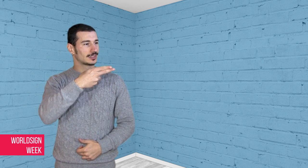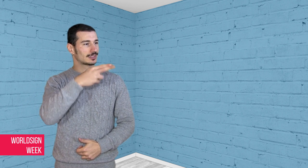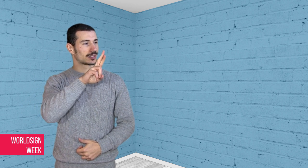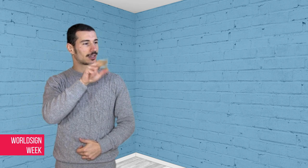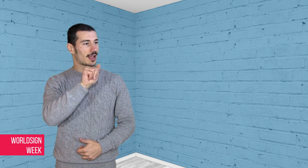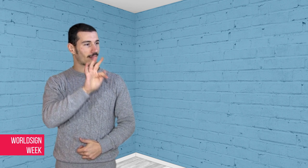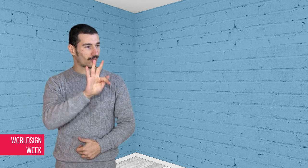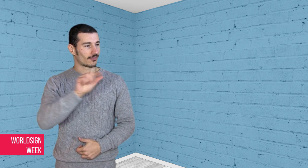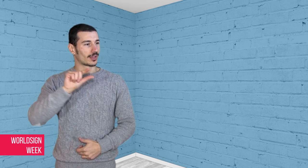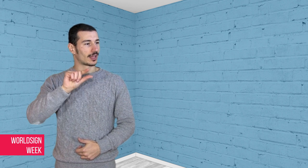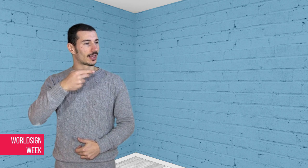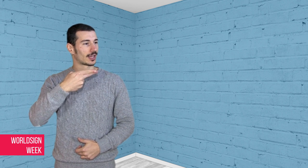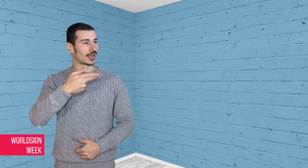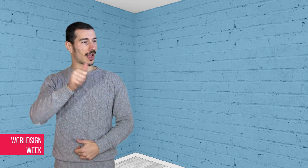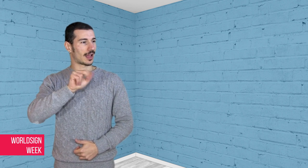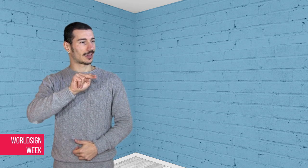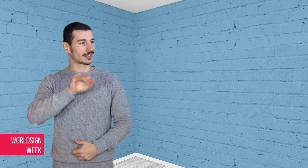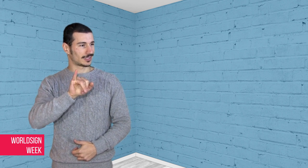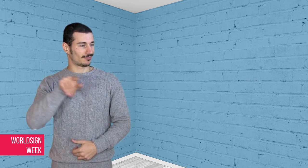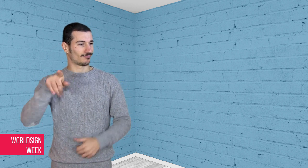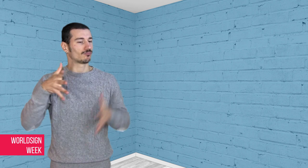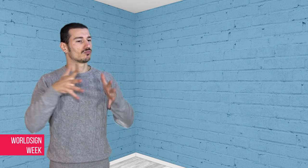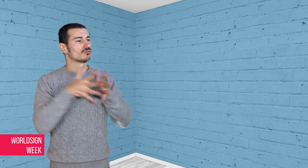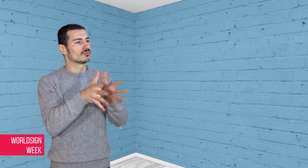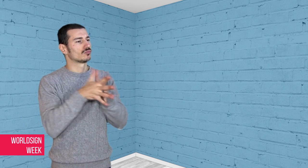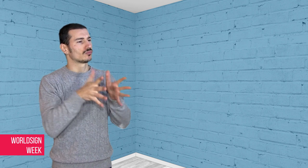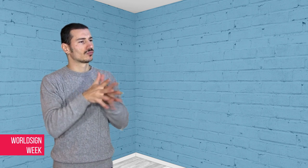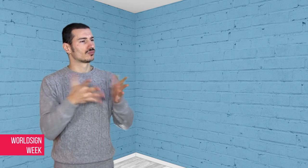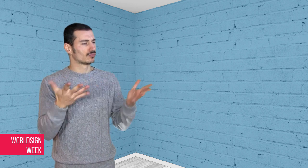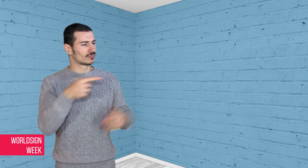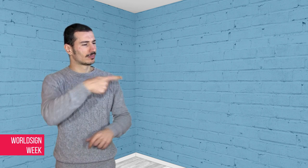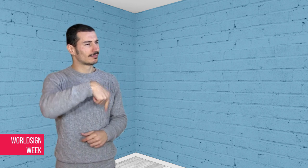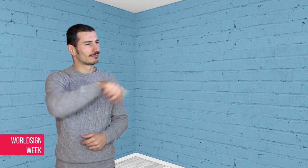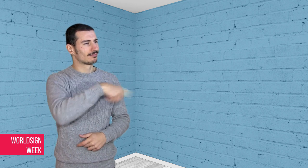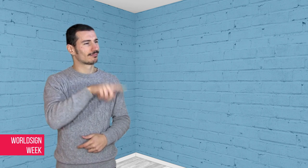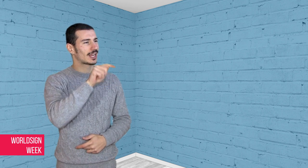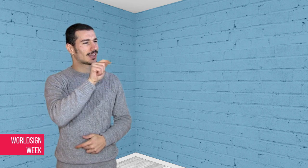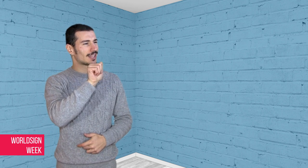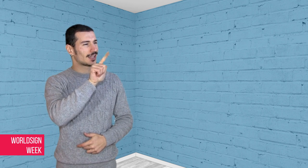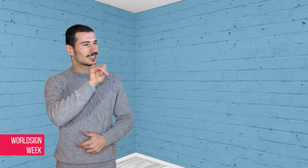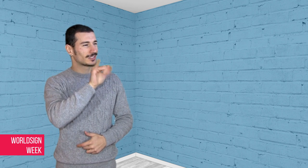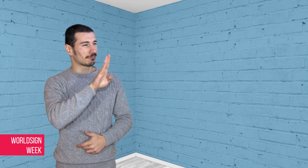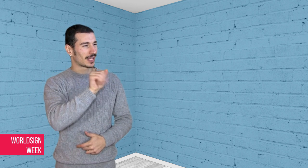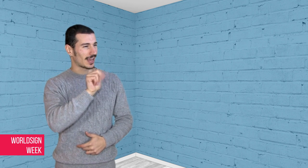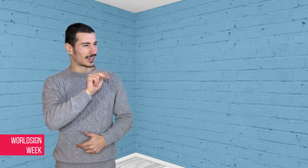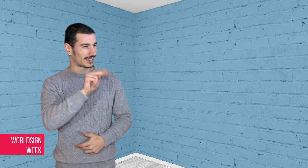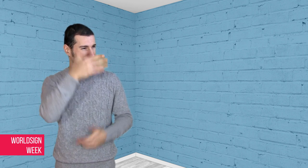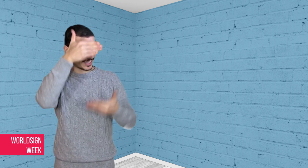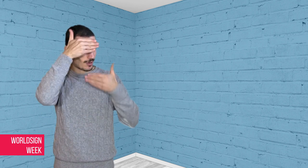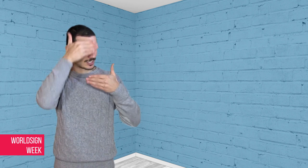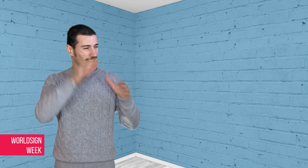Afghan President Ashraf Ghani said that the Taliban,